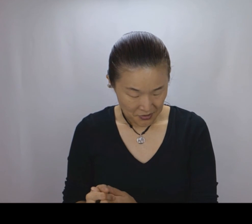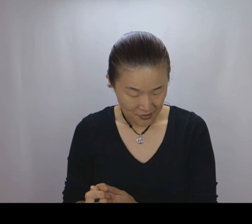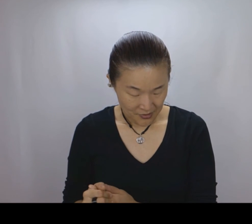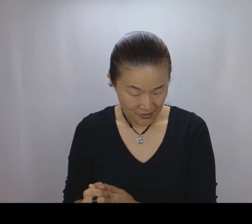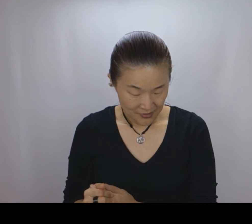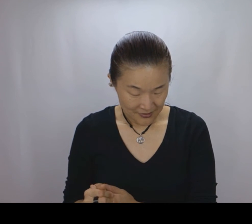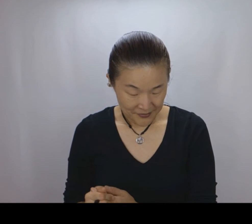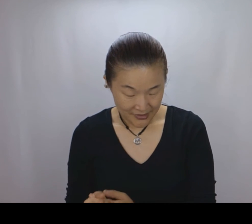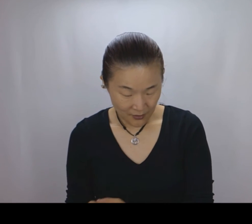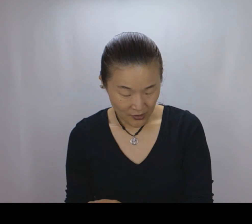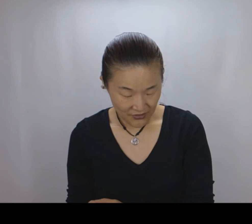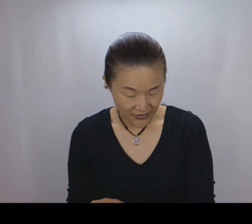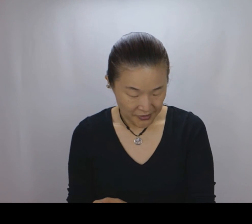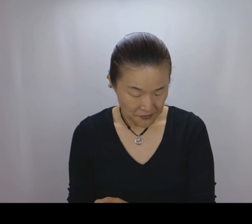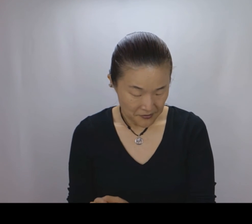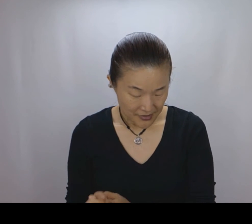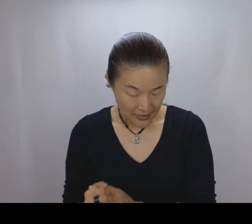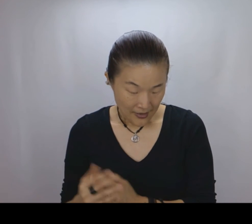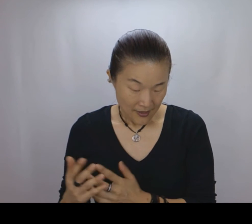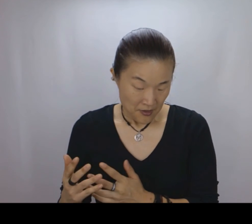So those are some basic words for you.